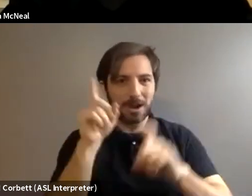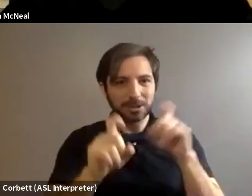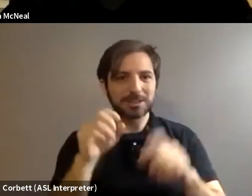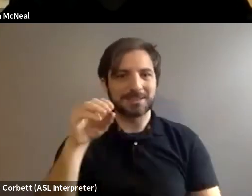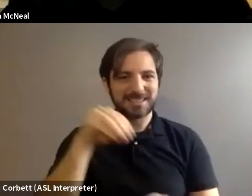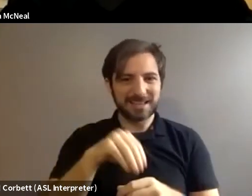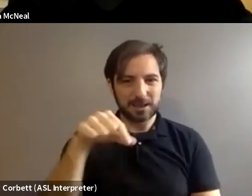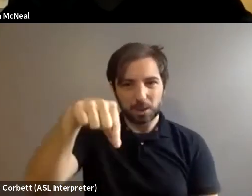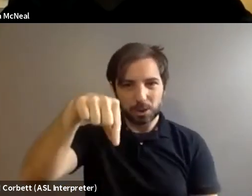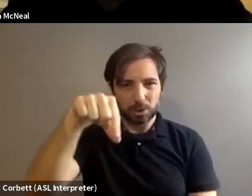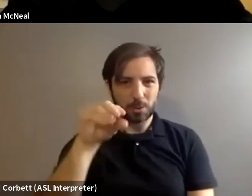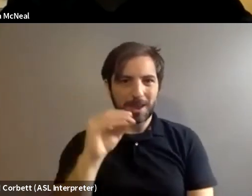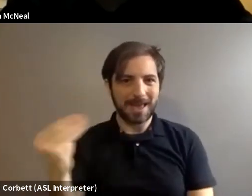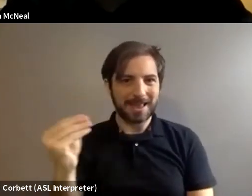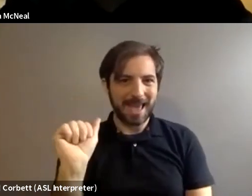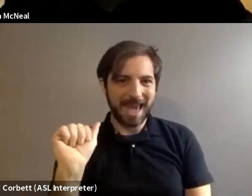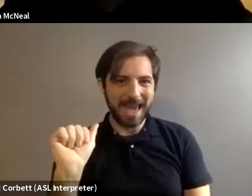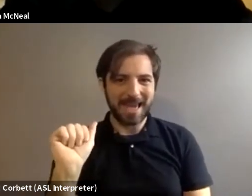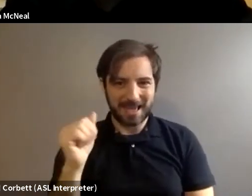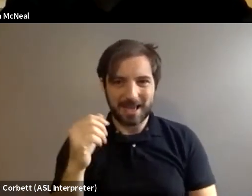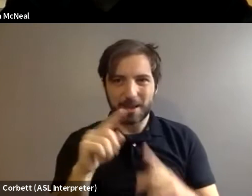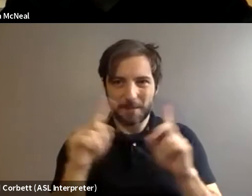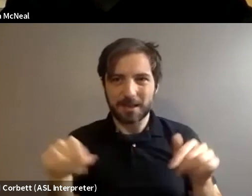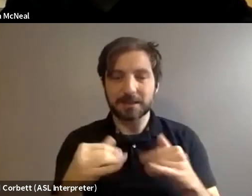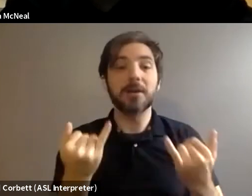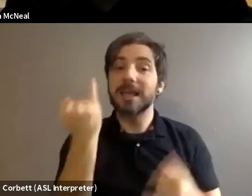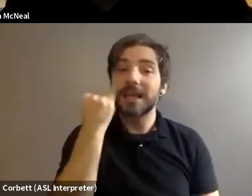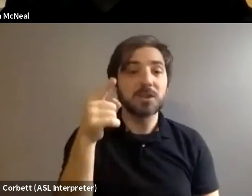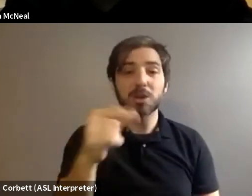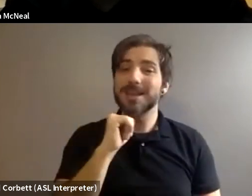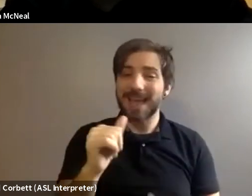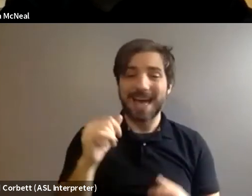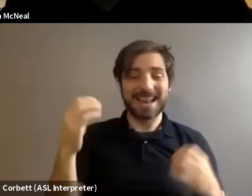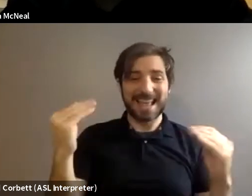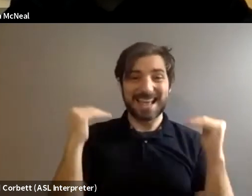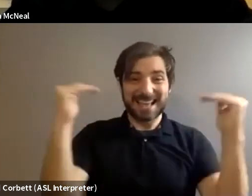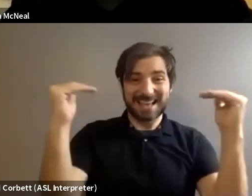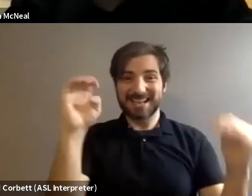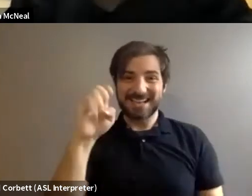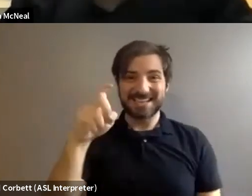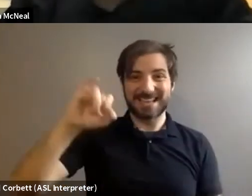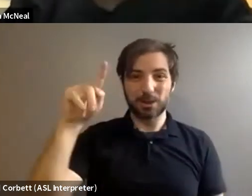ready um if you're not an executive director how do you get buy-in from your organization